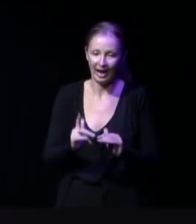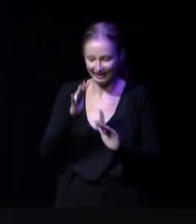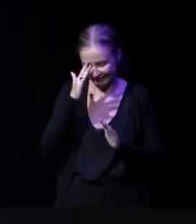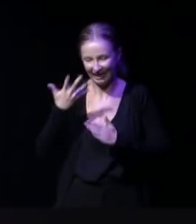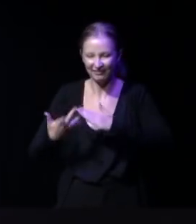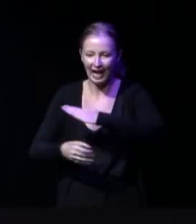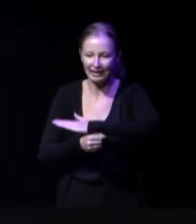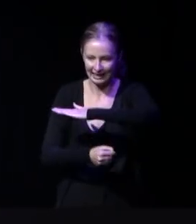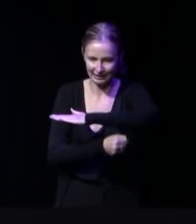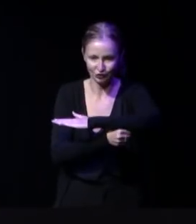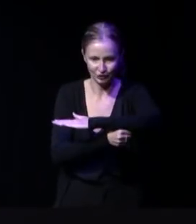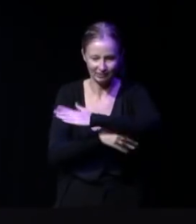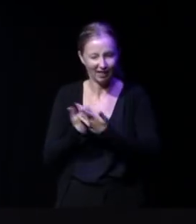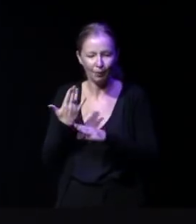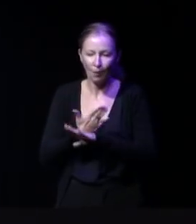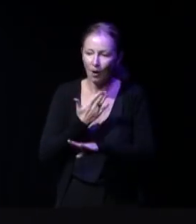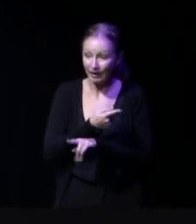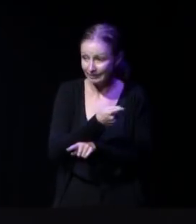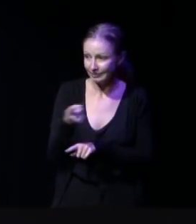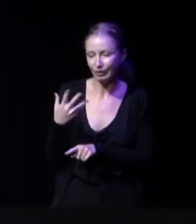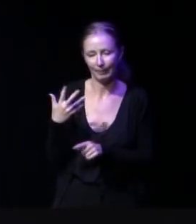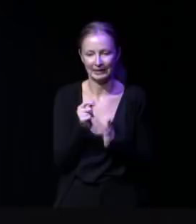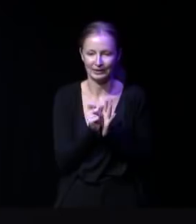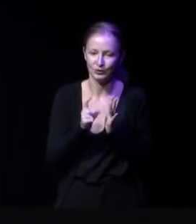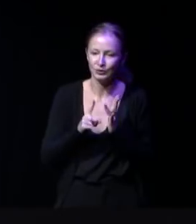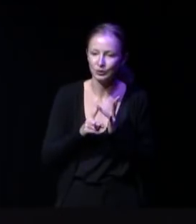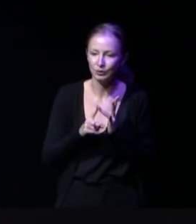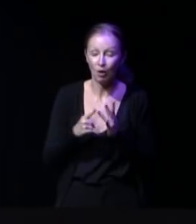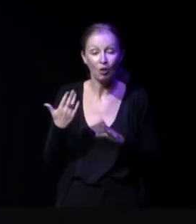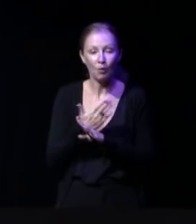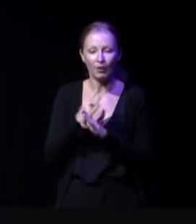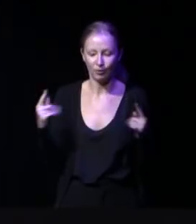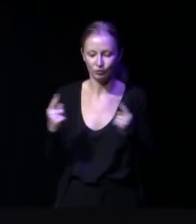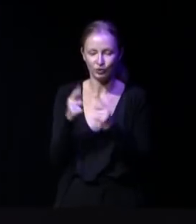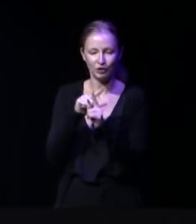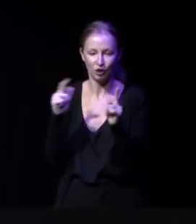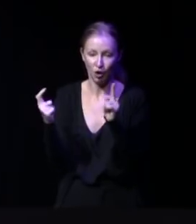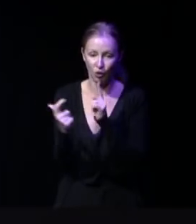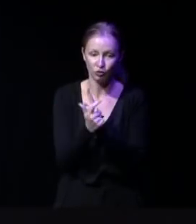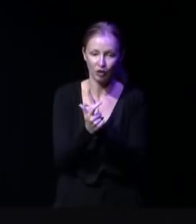The work we all must do. The work that will upend a culture that privileges the few and rejects the many.